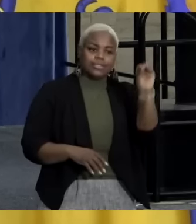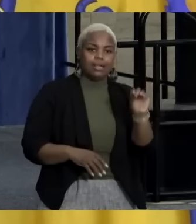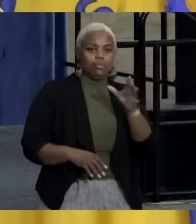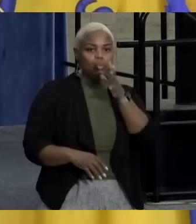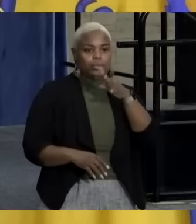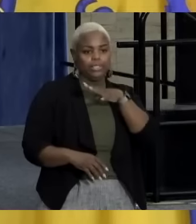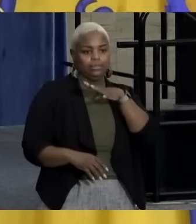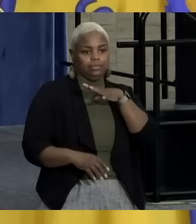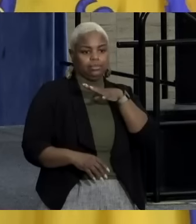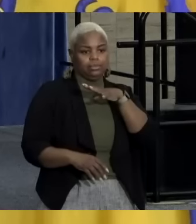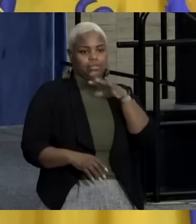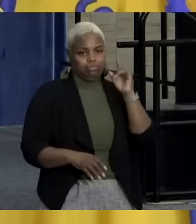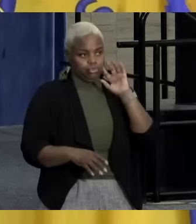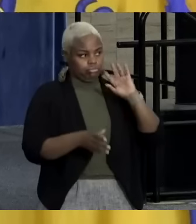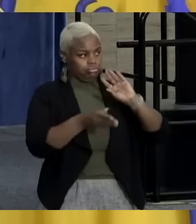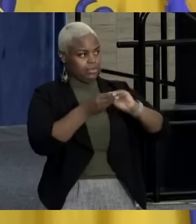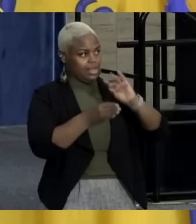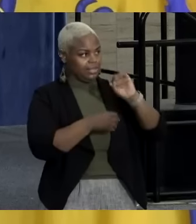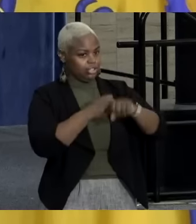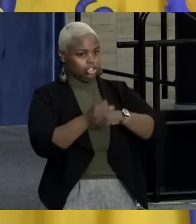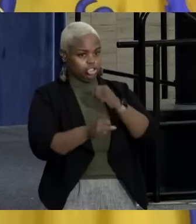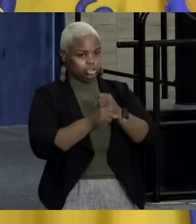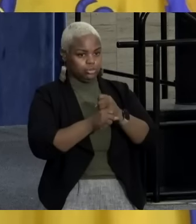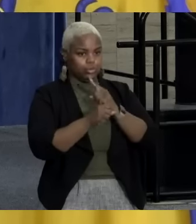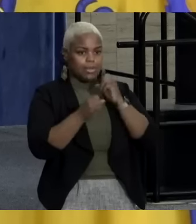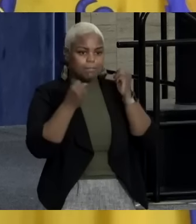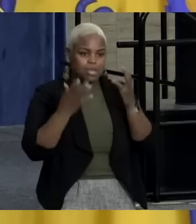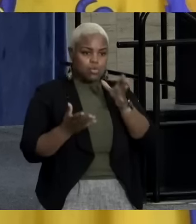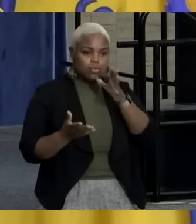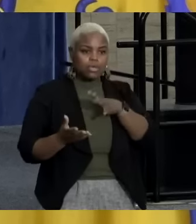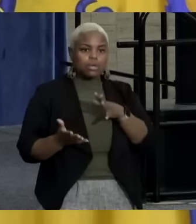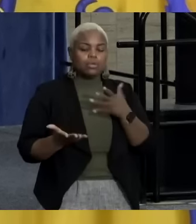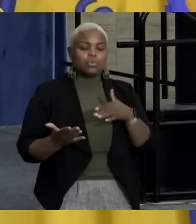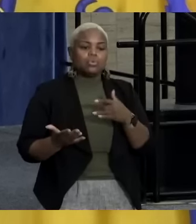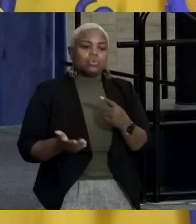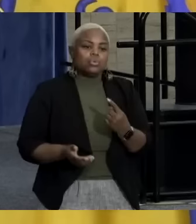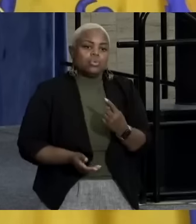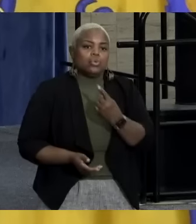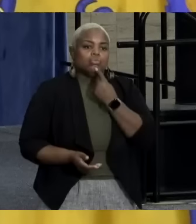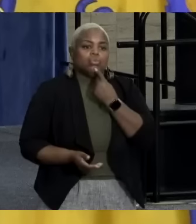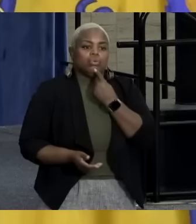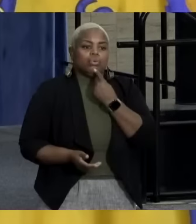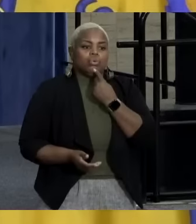and for many women, they are severe, even debilitating; mood swings, night sweats,